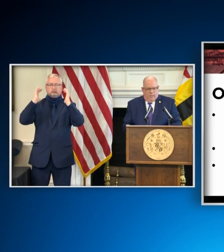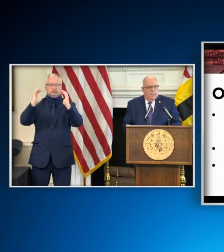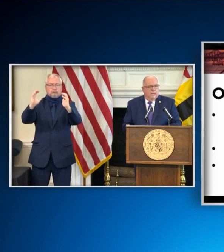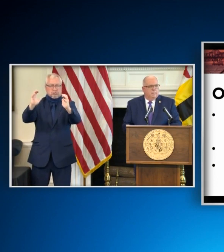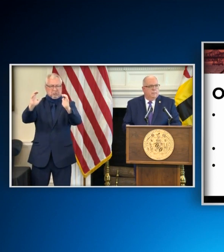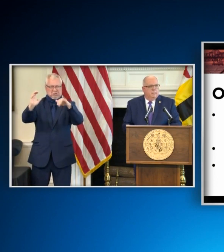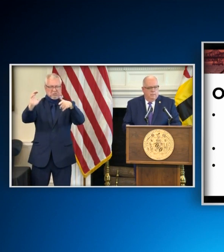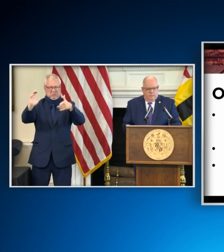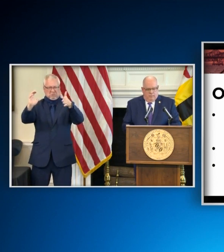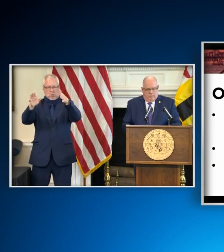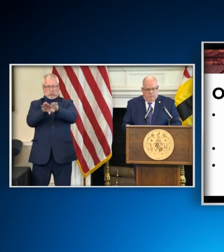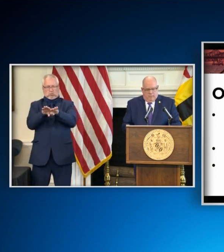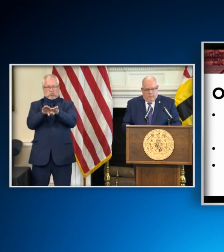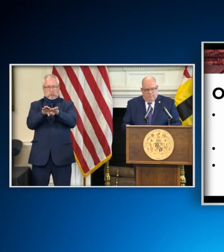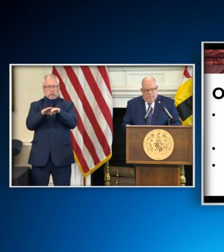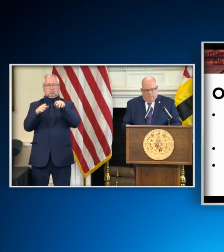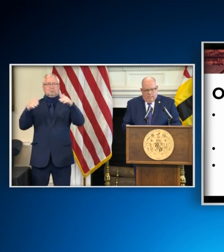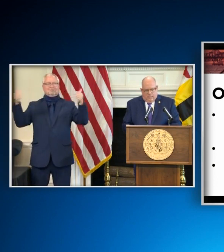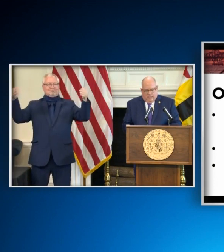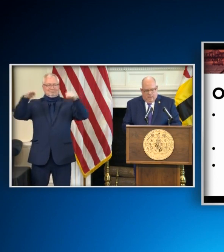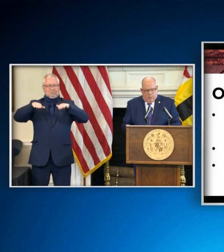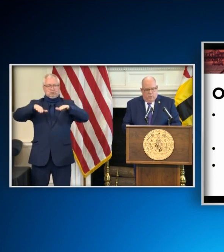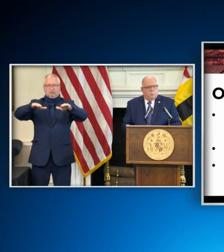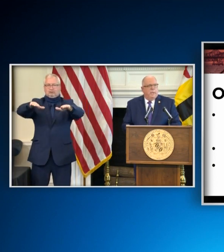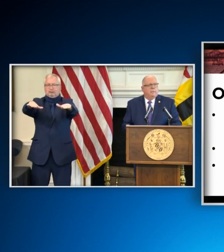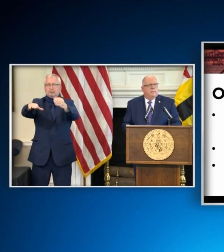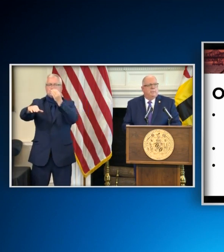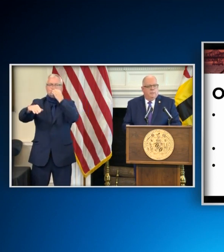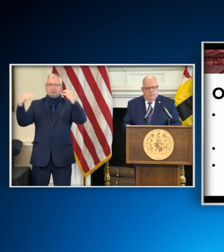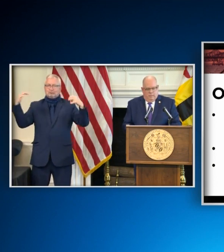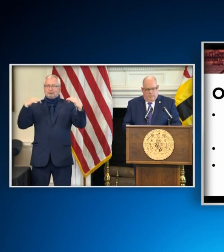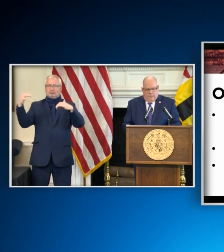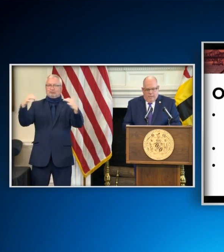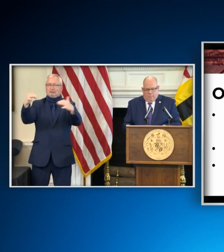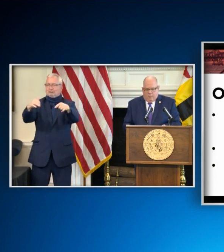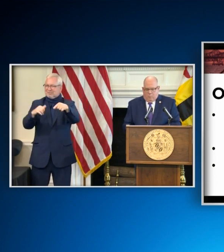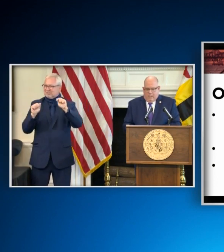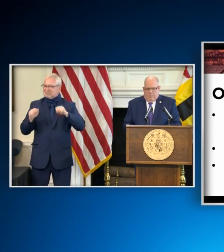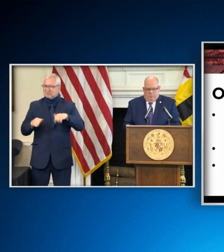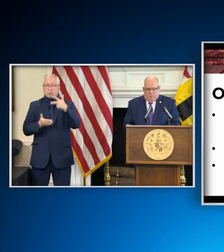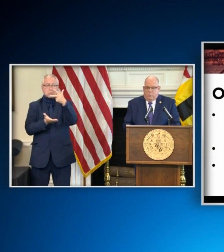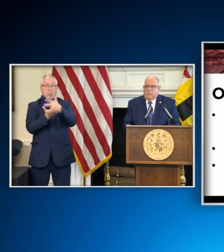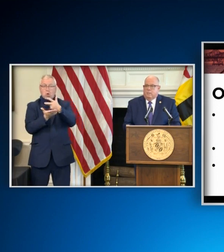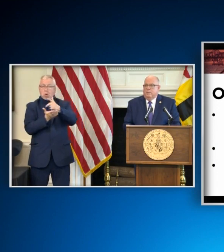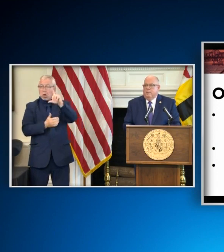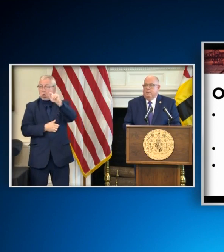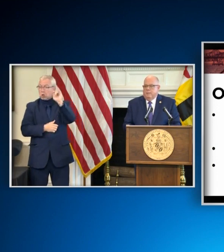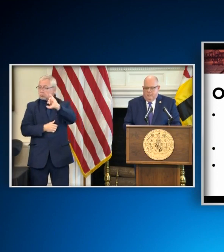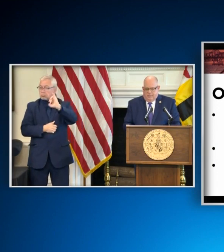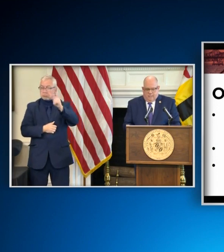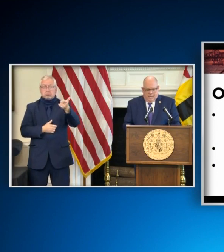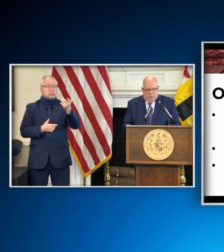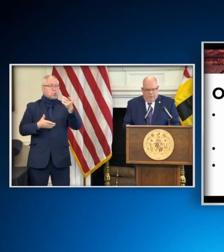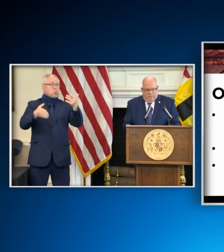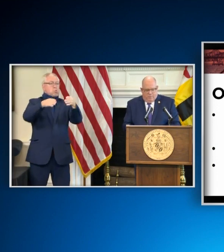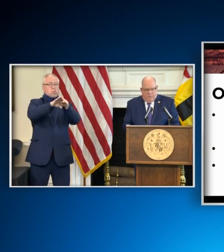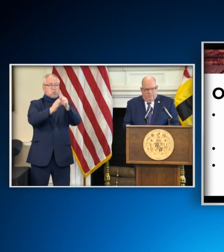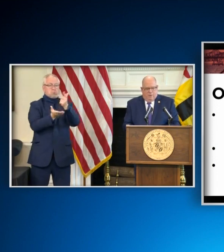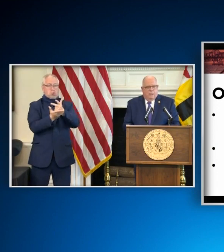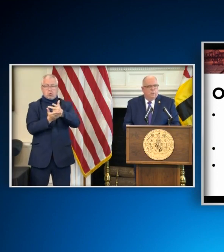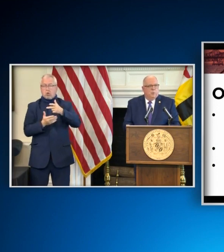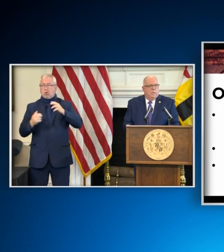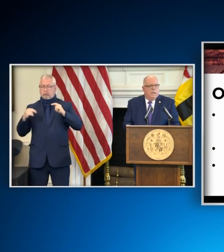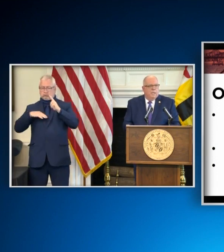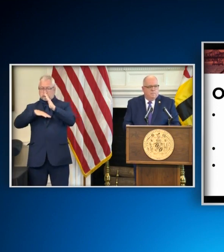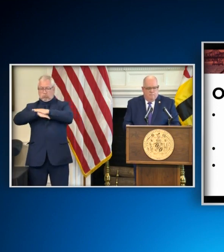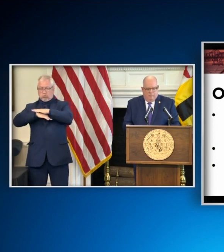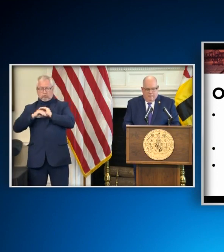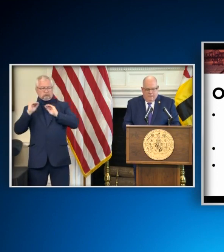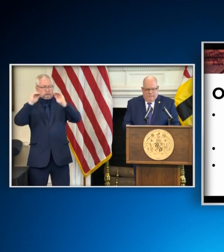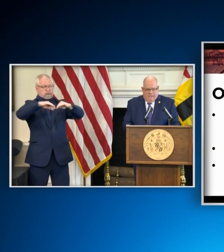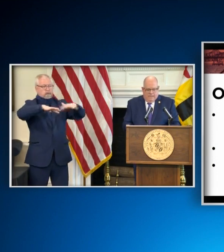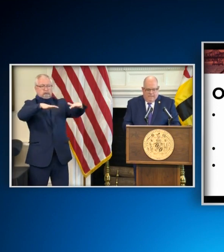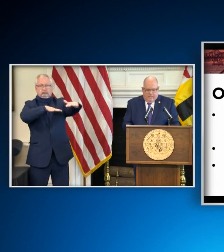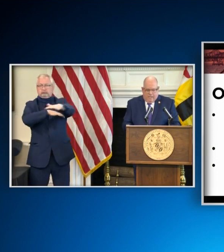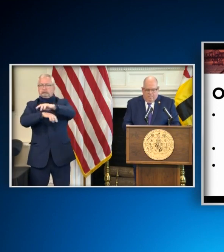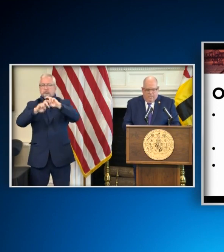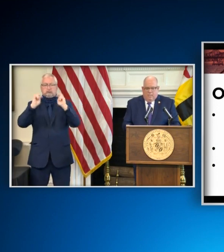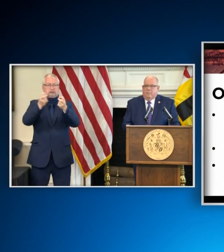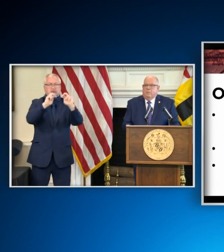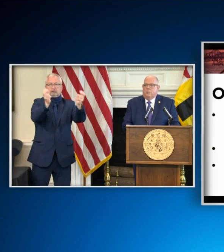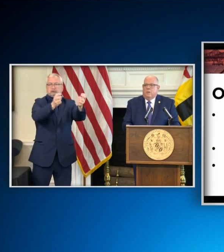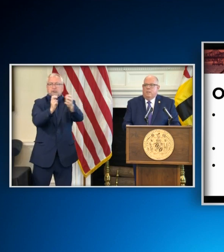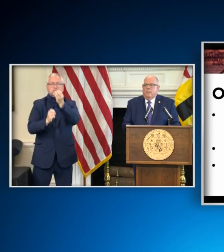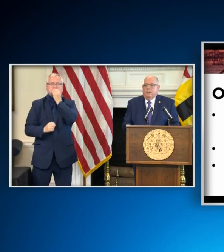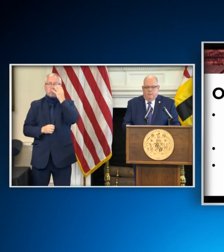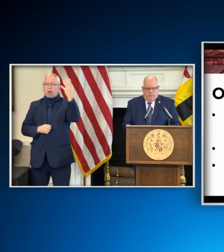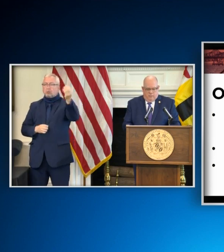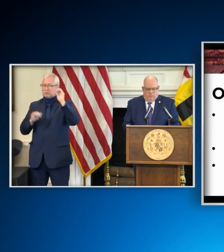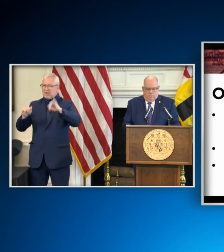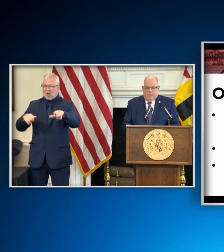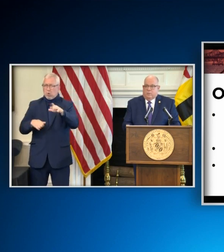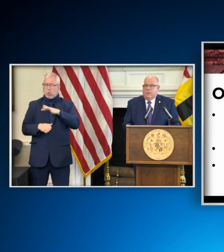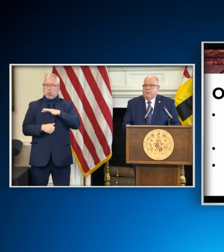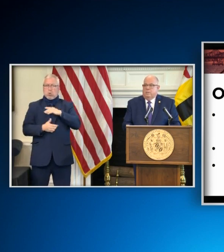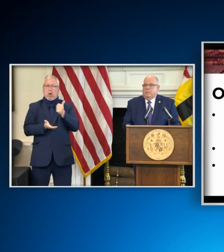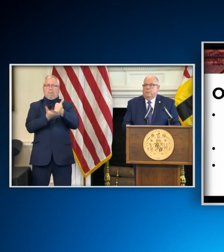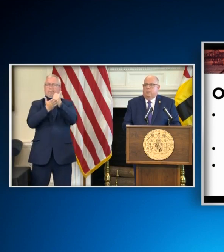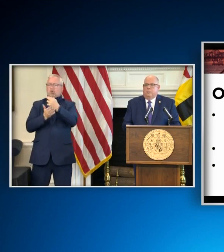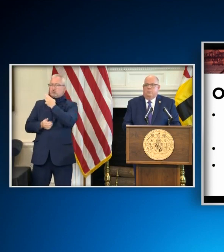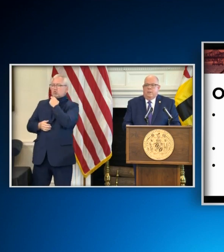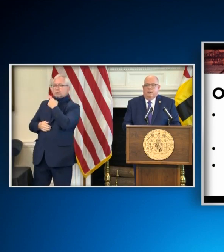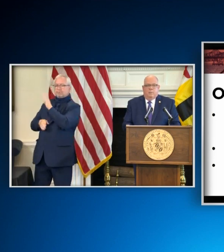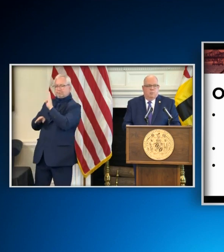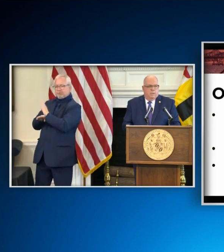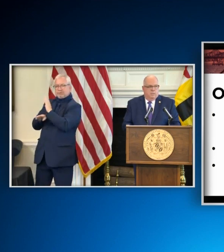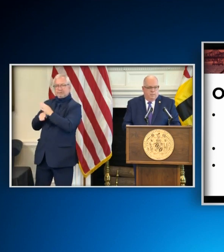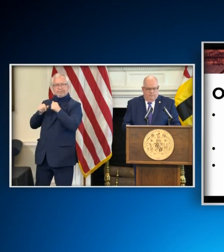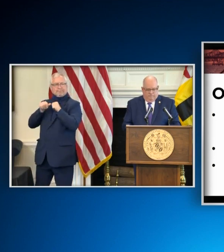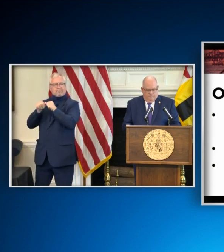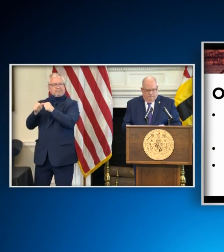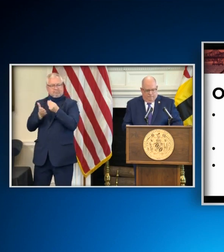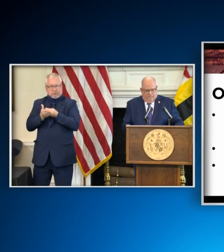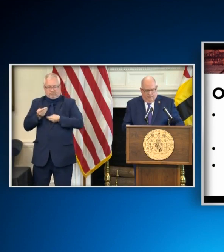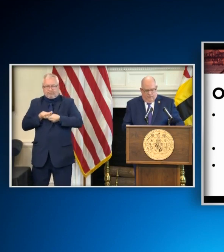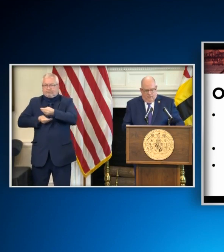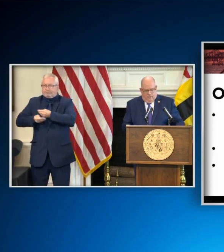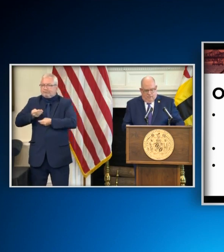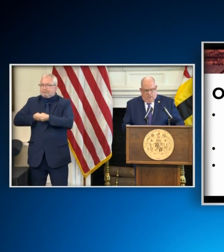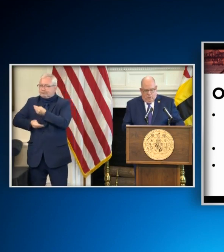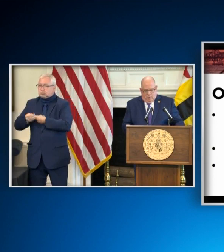ALLOWING FOR THE CLOSING OF STREETS, AND EXPANDING INTO PARKING LOTS AND PUBLIC OUTER SPACES CAN HELP EXPAND THE FOOTPRINTS ALLOWING FOR SAFER OUTDOOR DINING AND IT CAN HELP